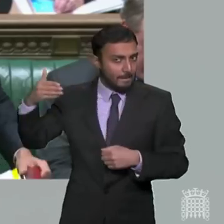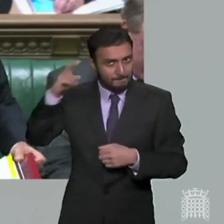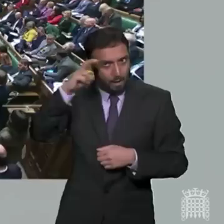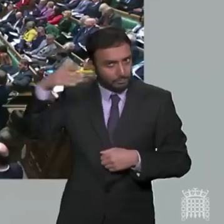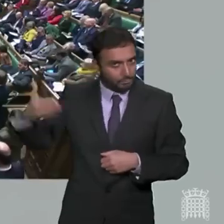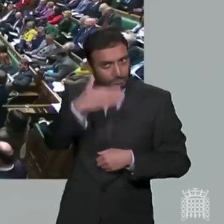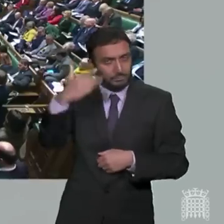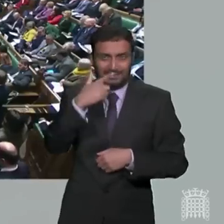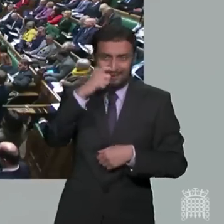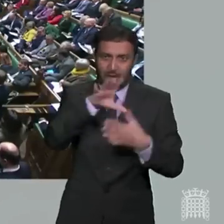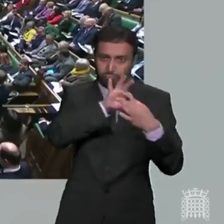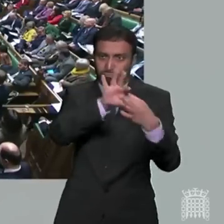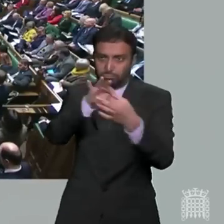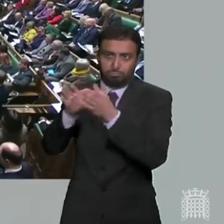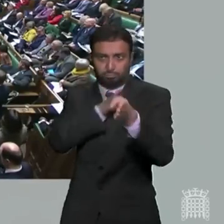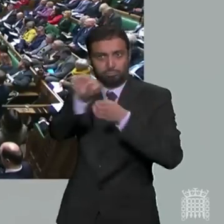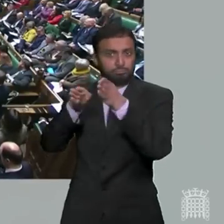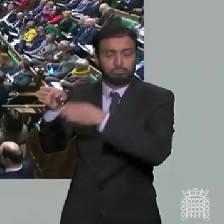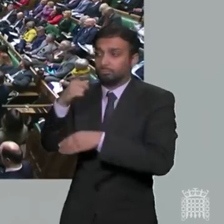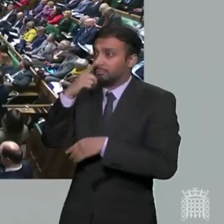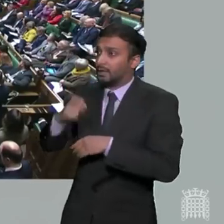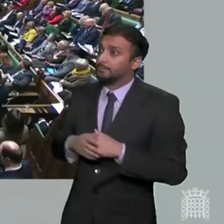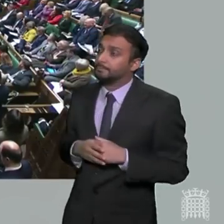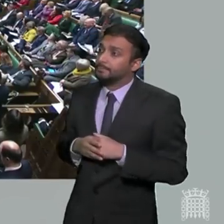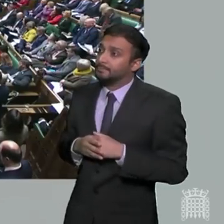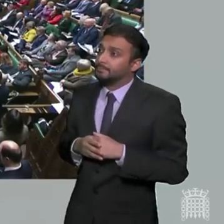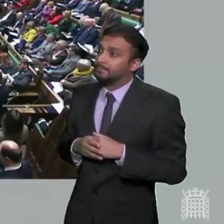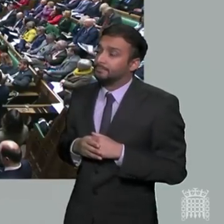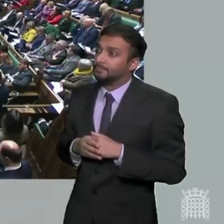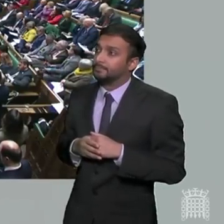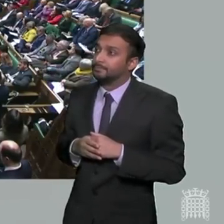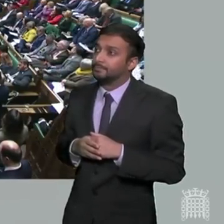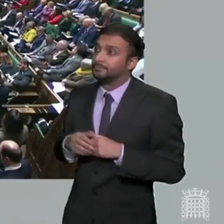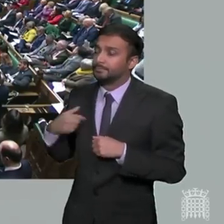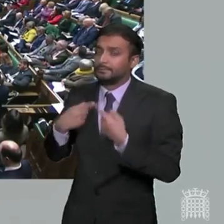Olivia Blake (Sheffield, Hallam) (Lab) Q7. I refer the House to my entry in the Register of Members’ Financial Interests.